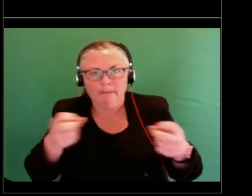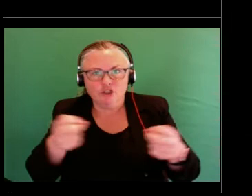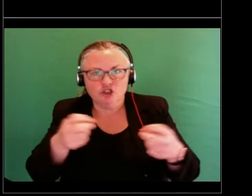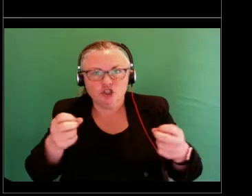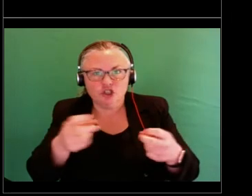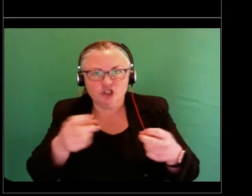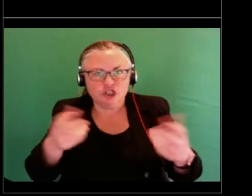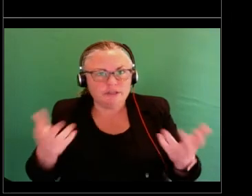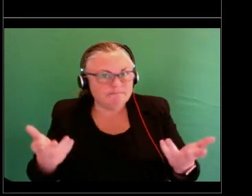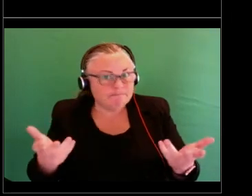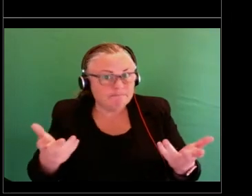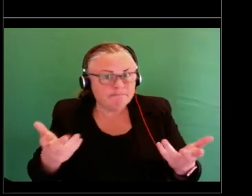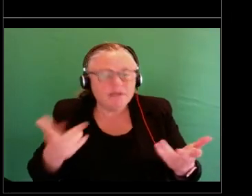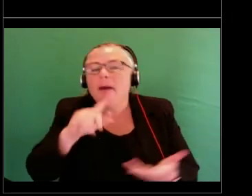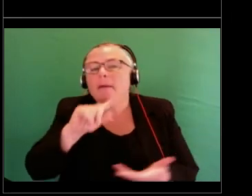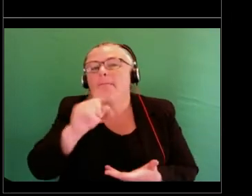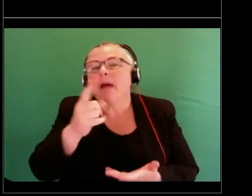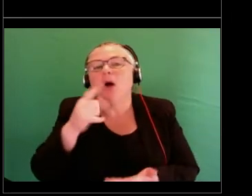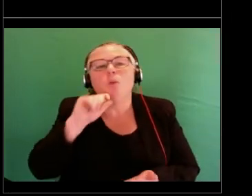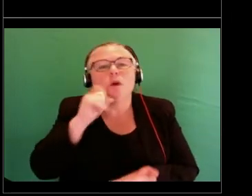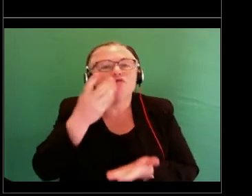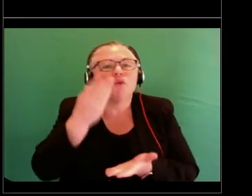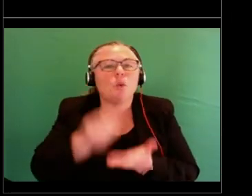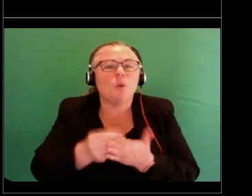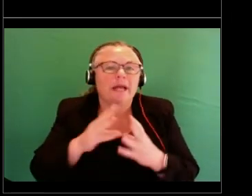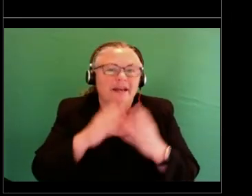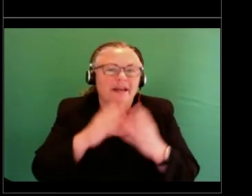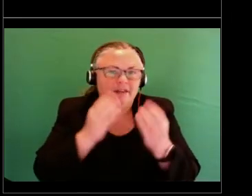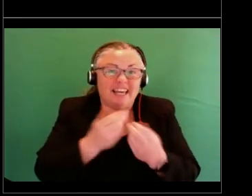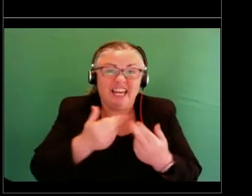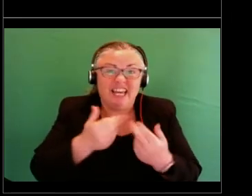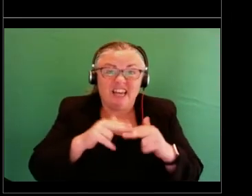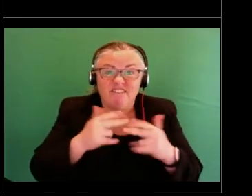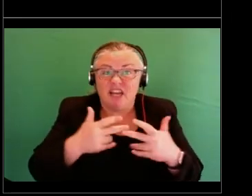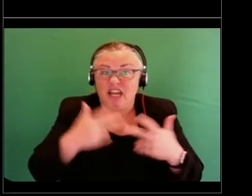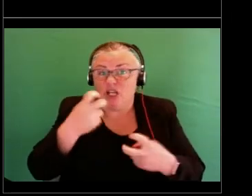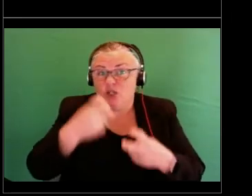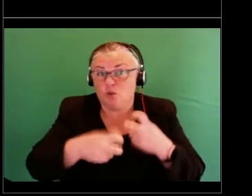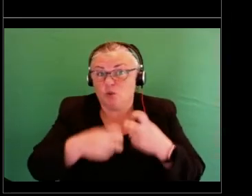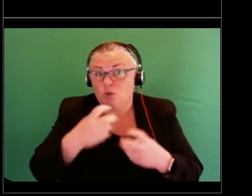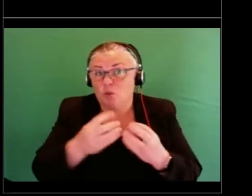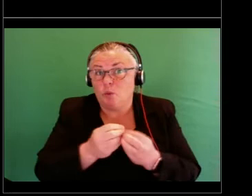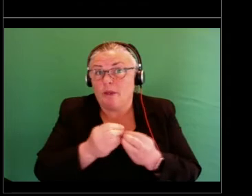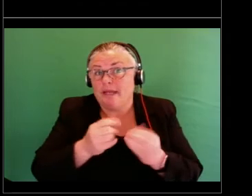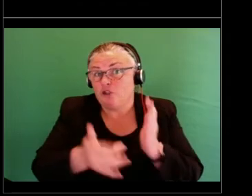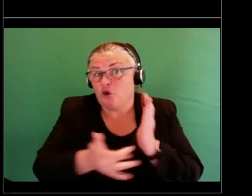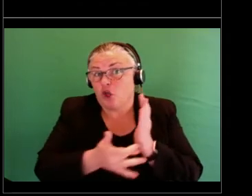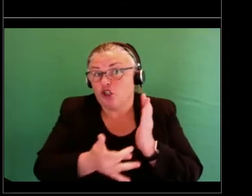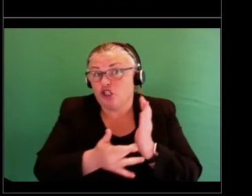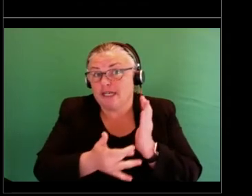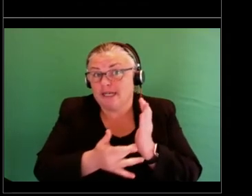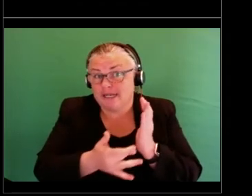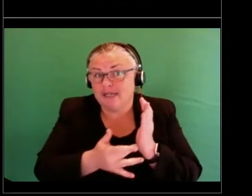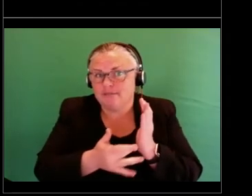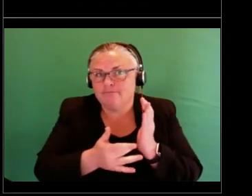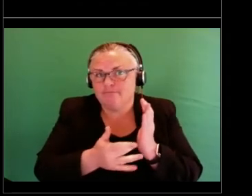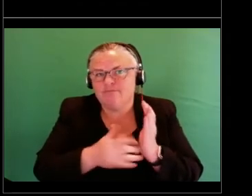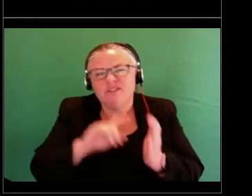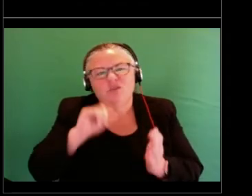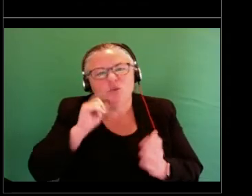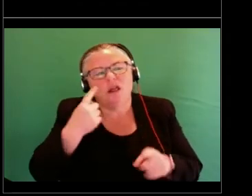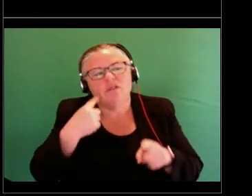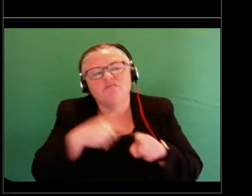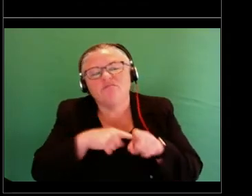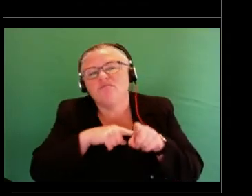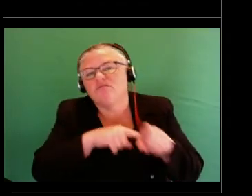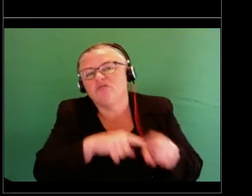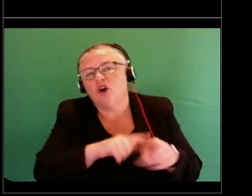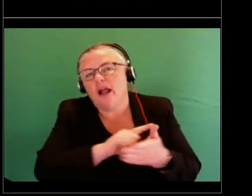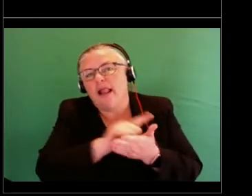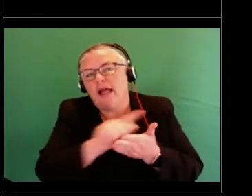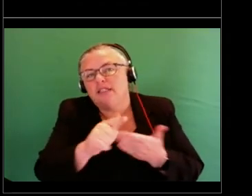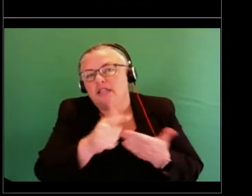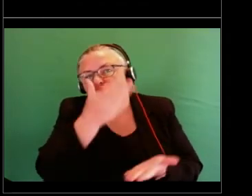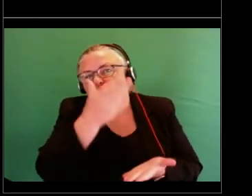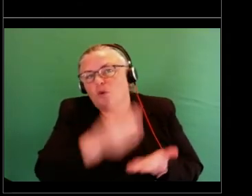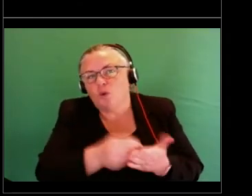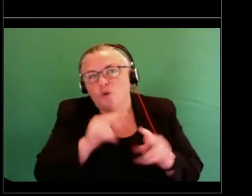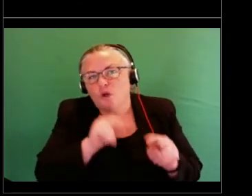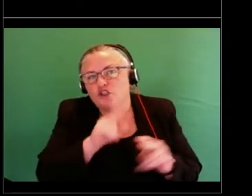You advised you can offer ongoing legal service if proceedings are ongoing do you advise your